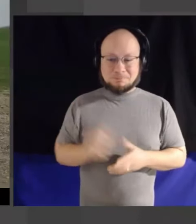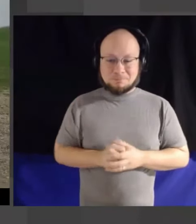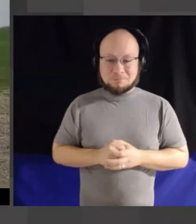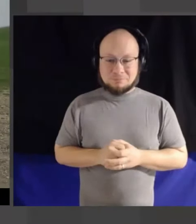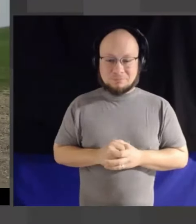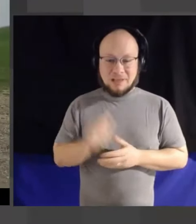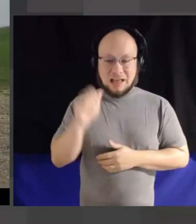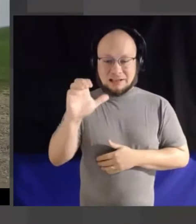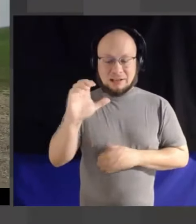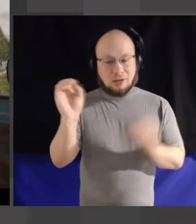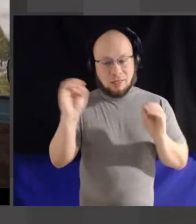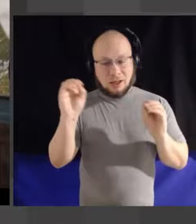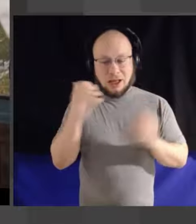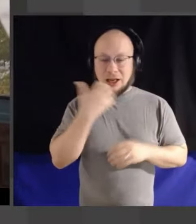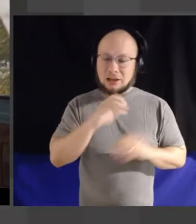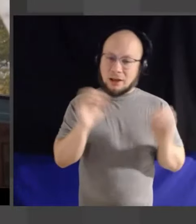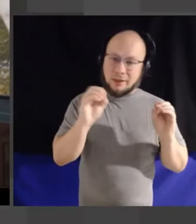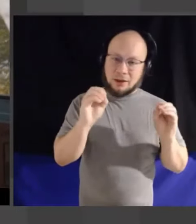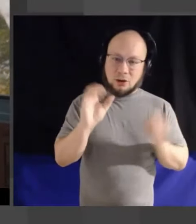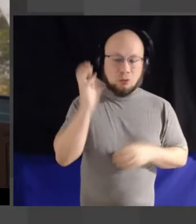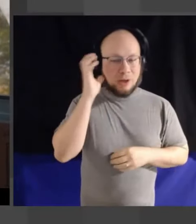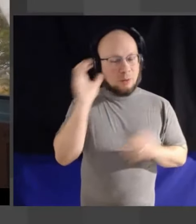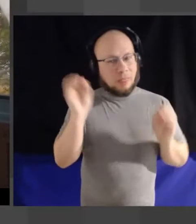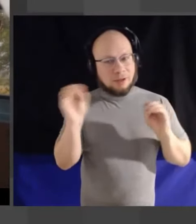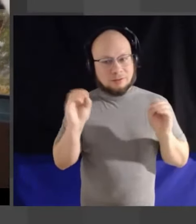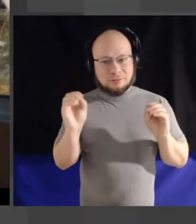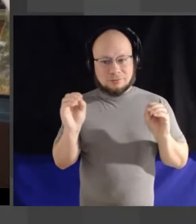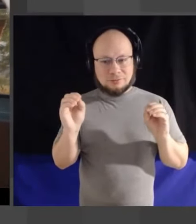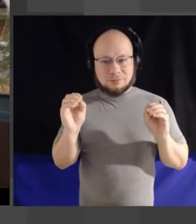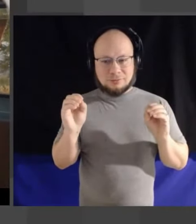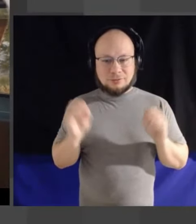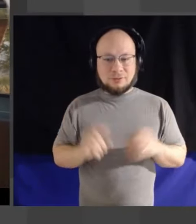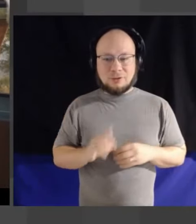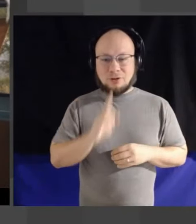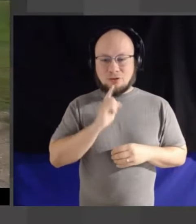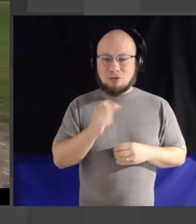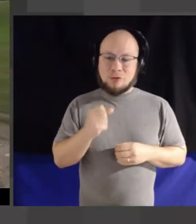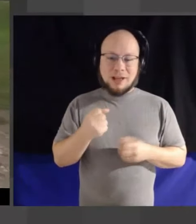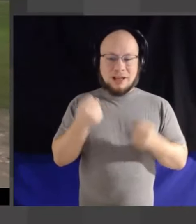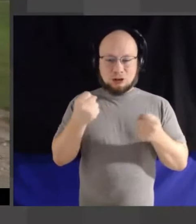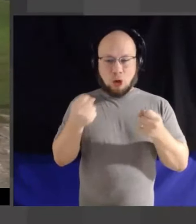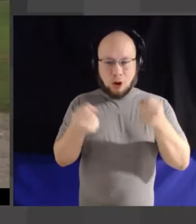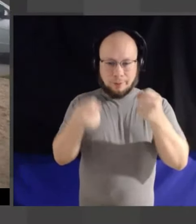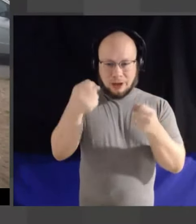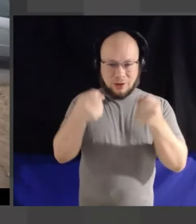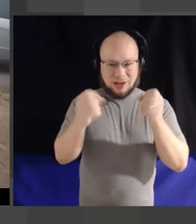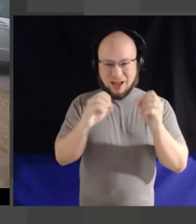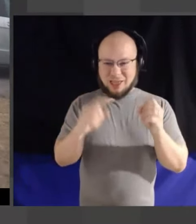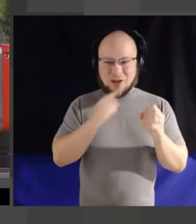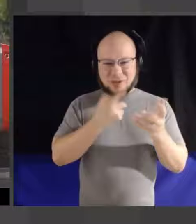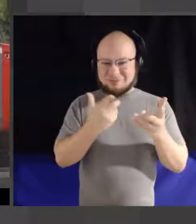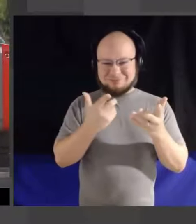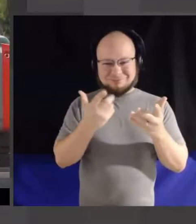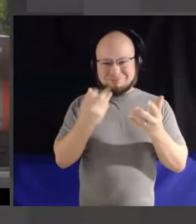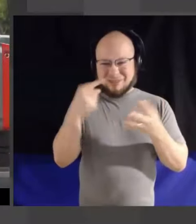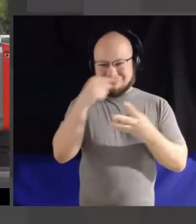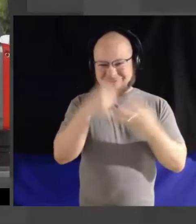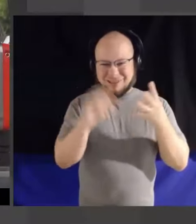HELLO, EVERYONE. MY NAME IS MUMBO AND THIS IS MY FRIEND GRIAN. AND THIS IS MY 1974 VW BUS. THERE IS NO AIR-CONDITIONING. THERE IS NO HEATING. THERE IS NO RADIO. THERE IS NO ANTILOCKING BRAKES.